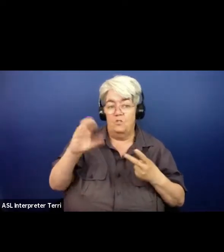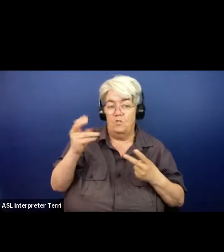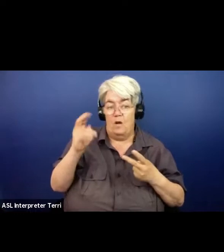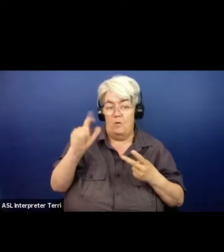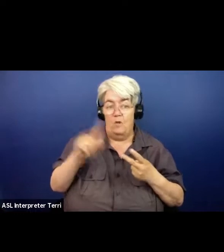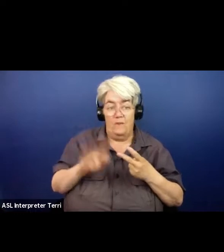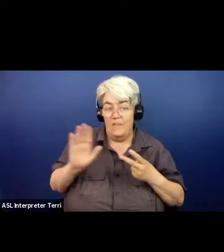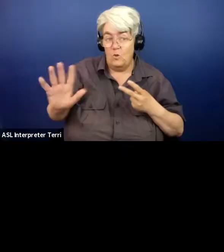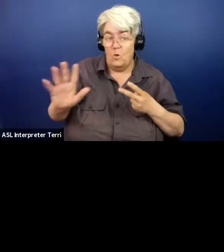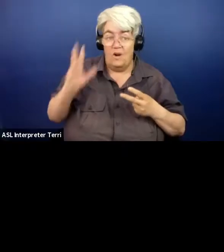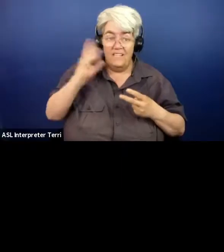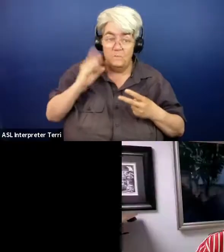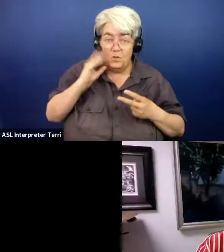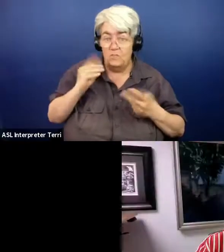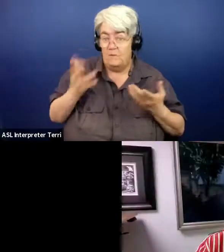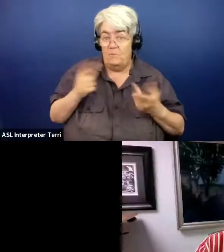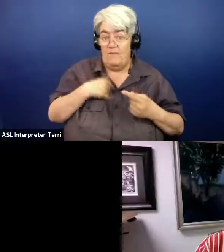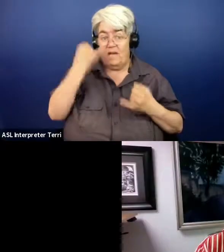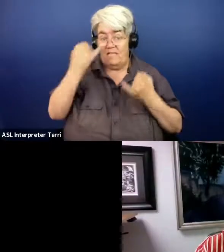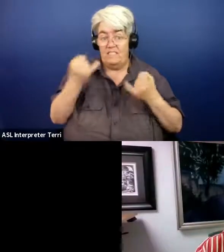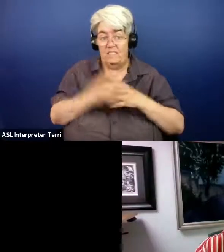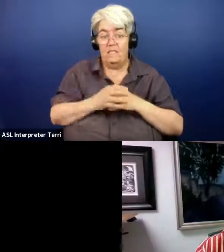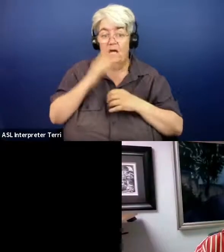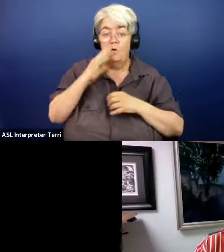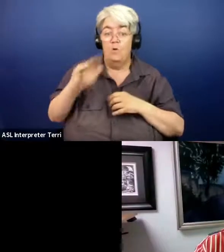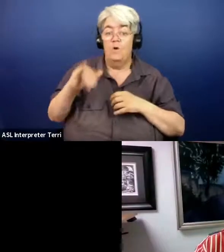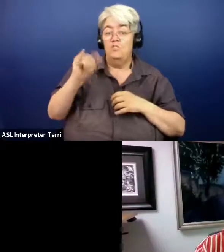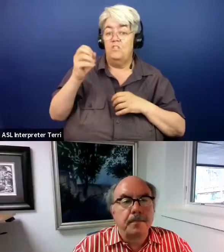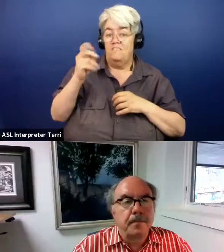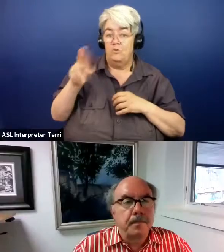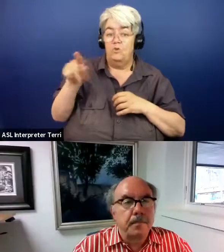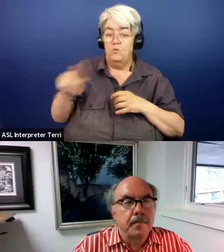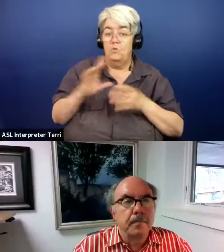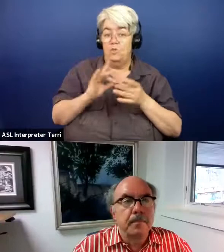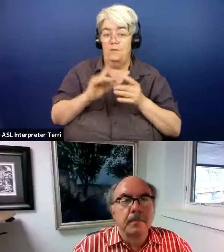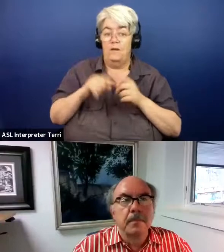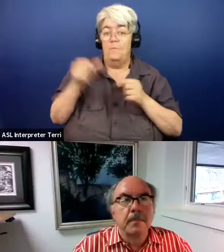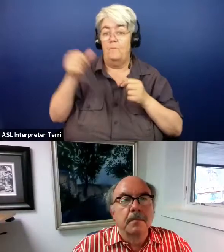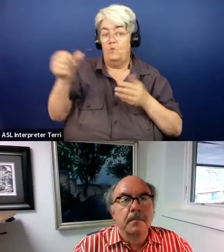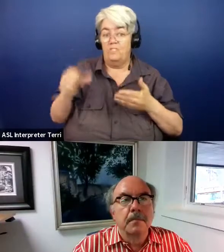If you might have some ideas. I know you were talking about post-it notes and helping with